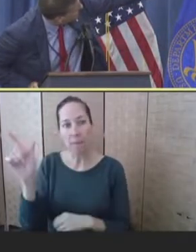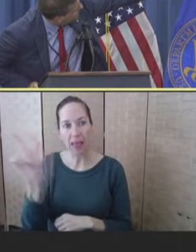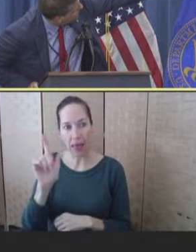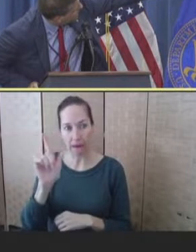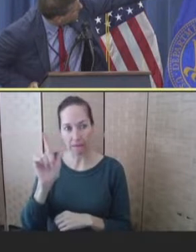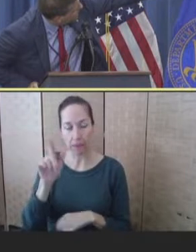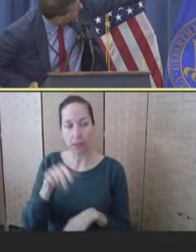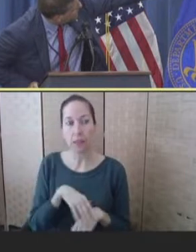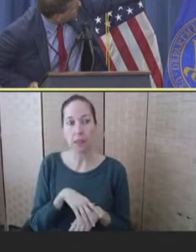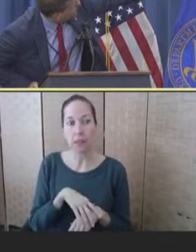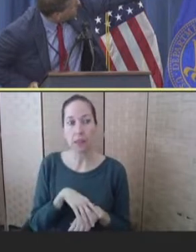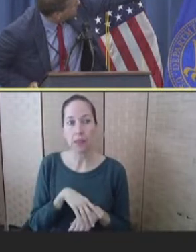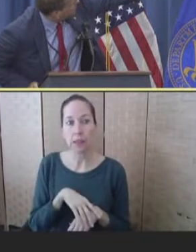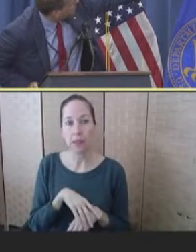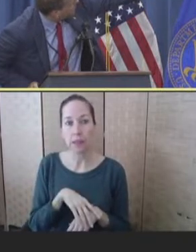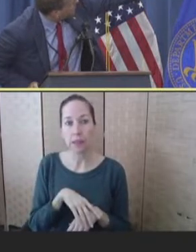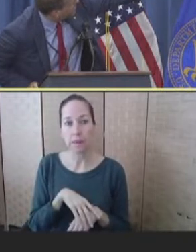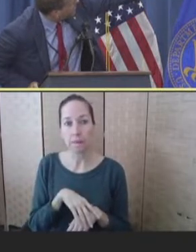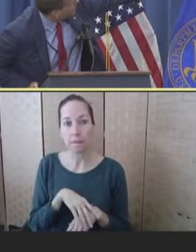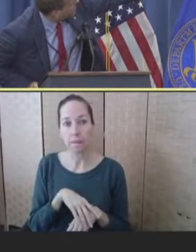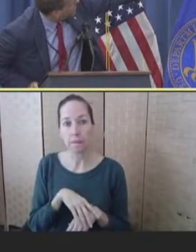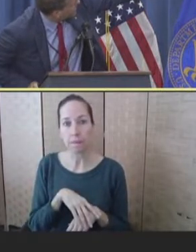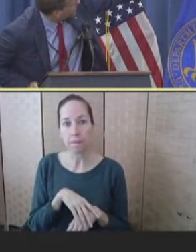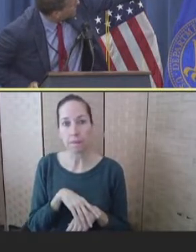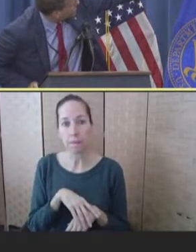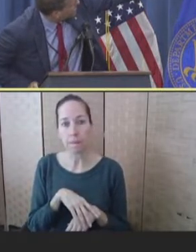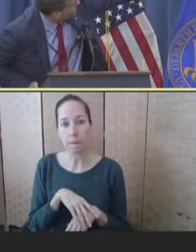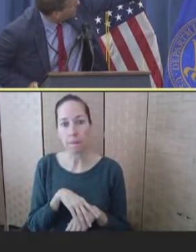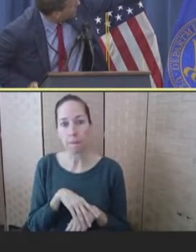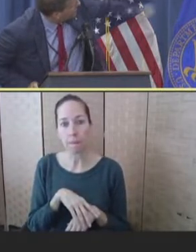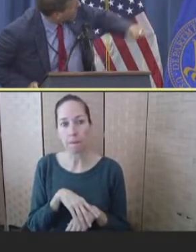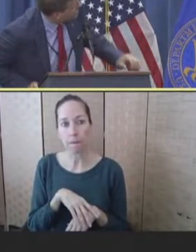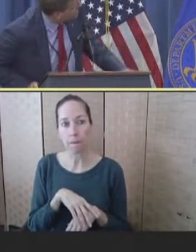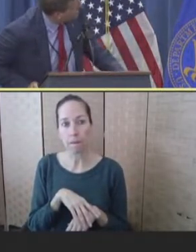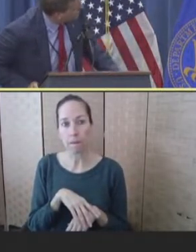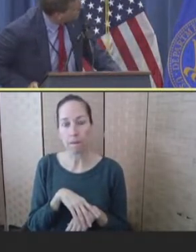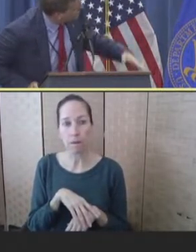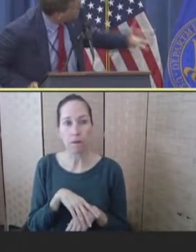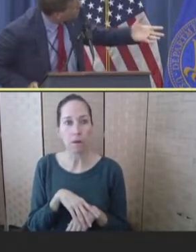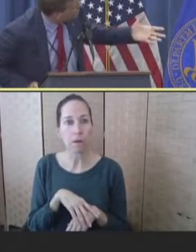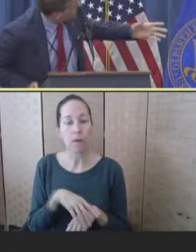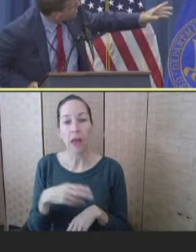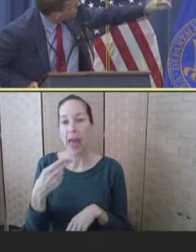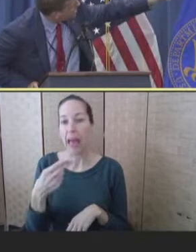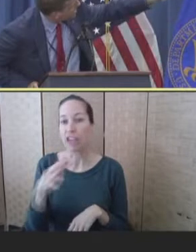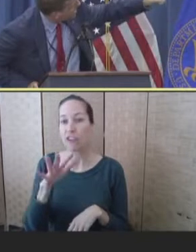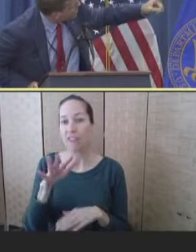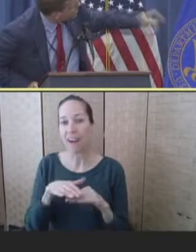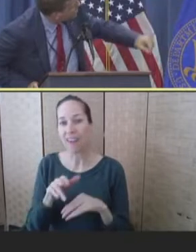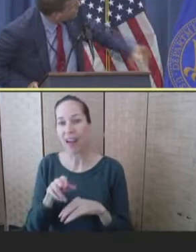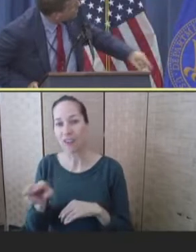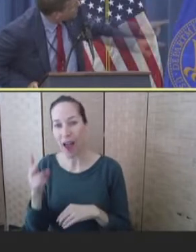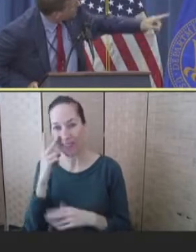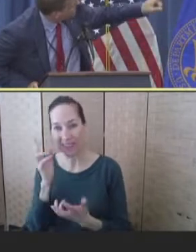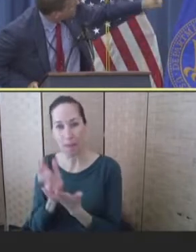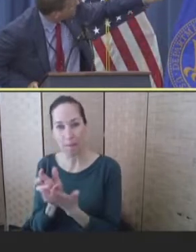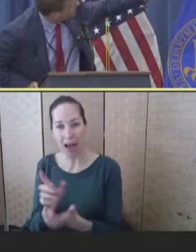a -- I think it's an H5 over there on the right. Those matched. You can see 100 percent survival.